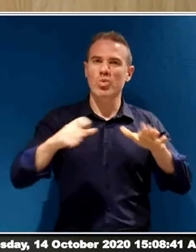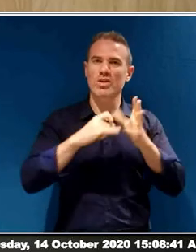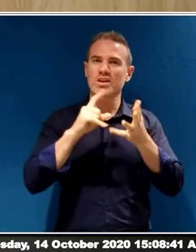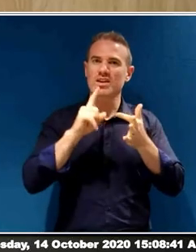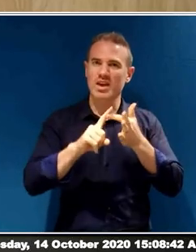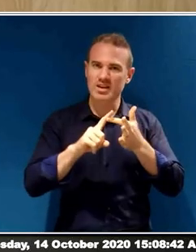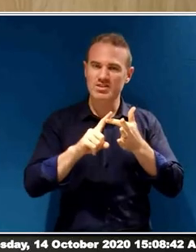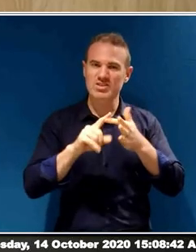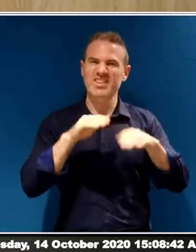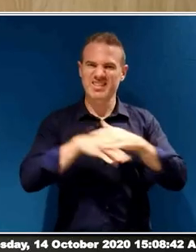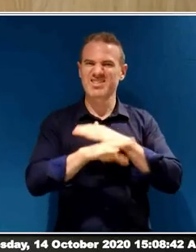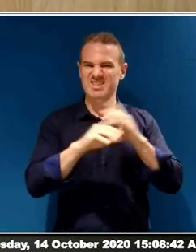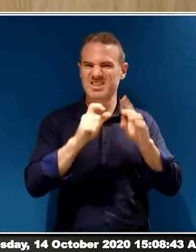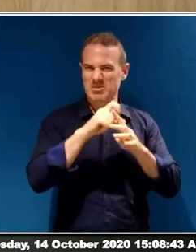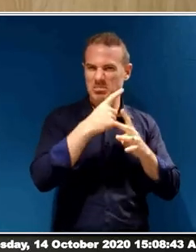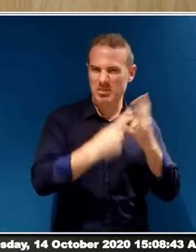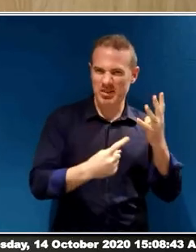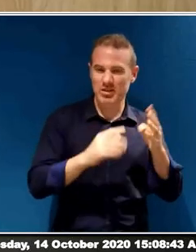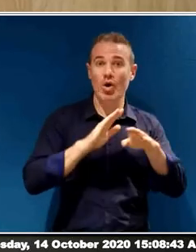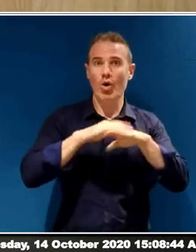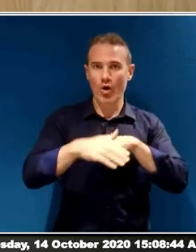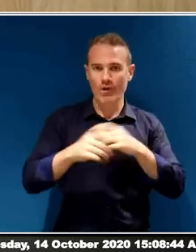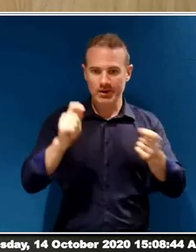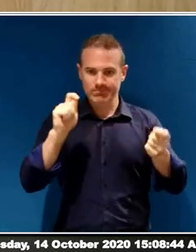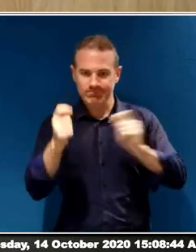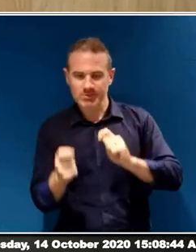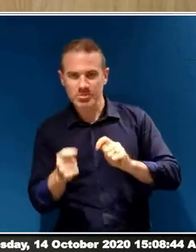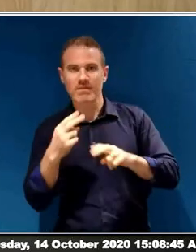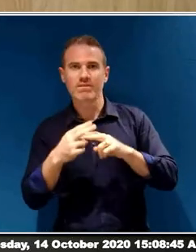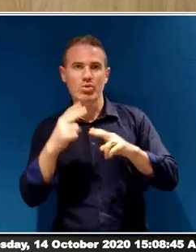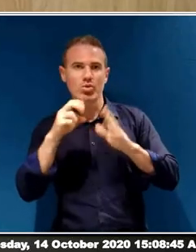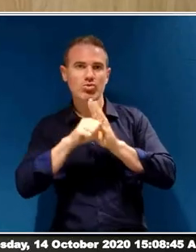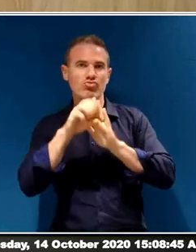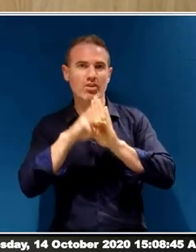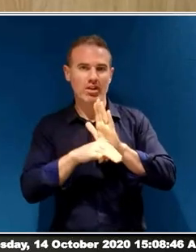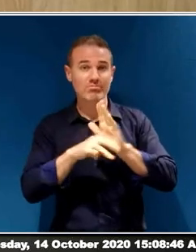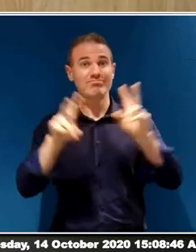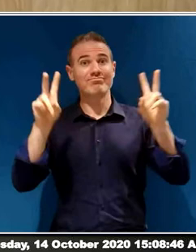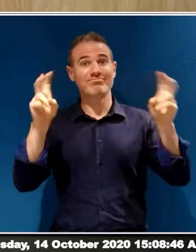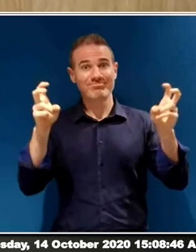The title is "Adjustments to curriculum for Australian school-aged students